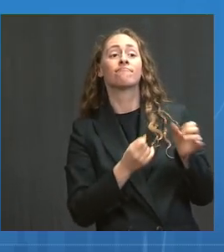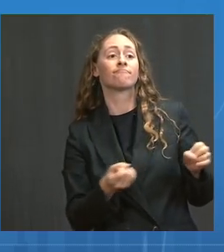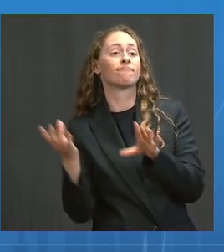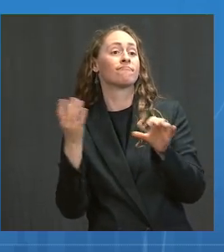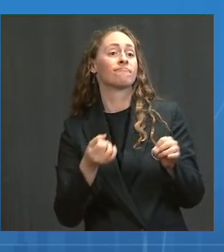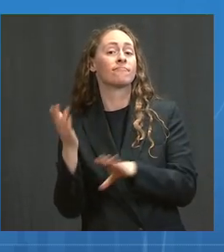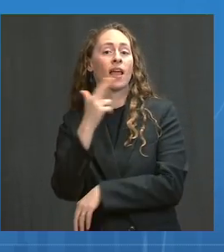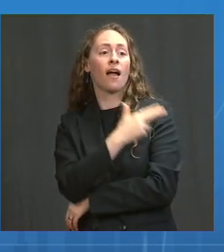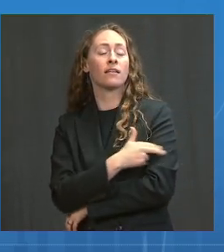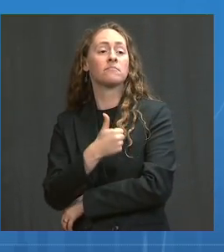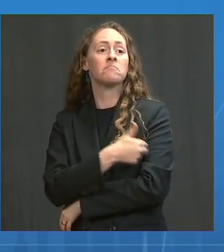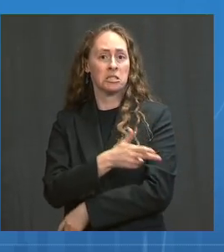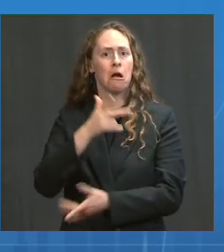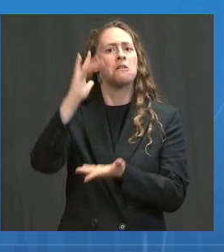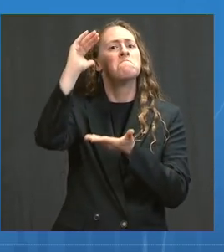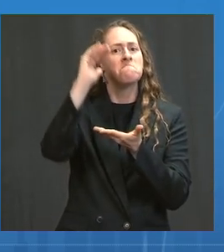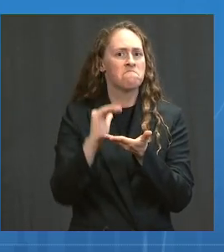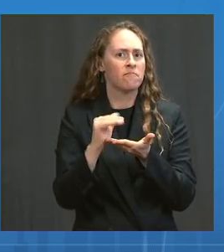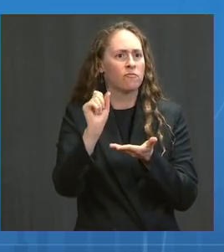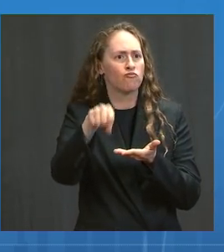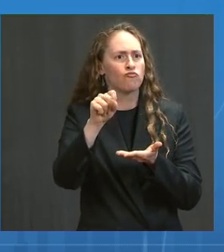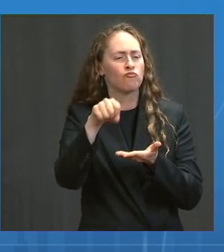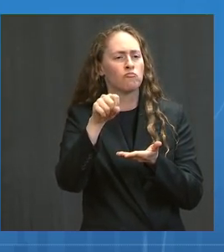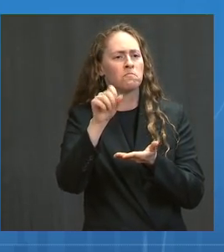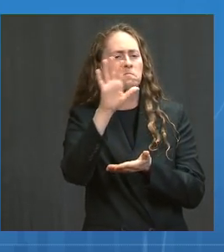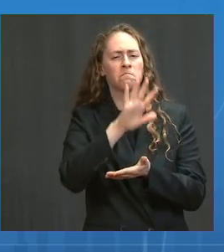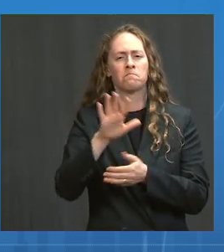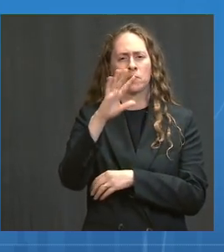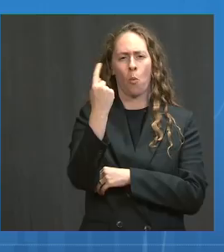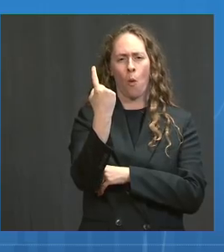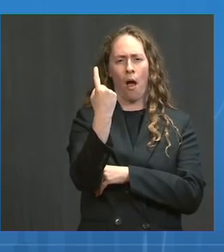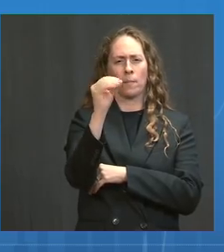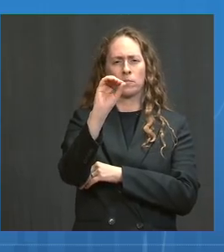a decrease of about 1 percent from the prior seven-day period.